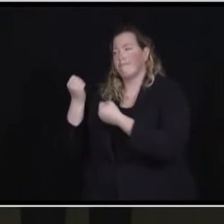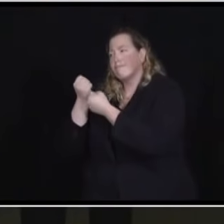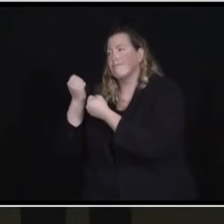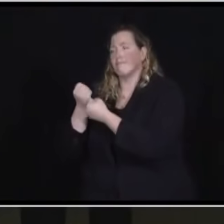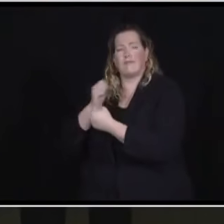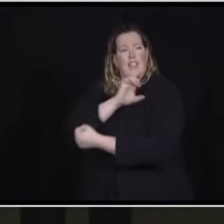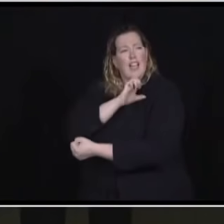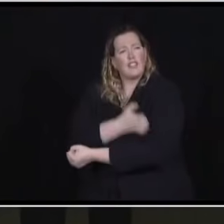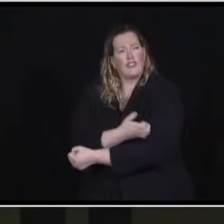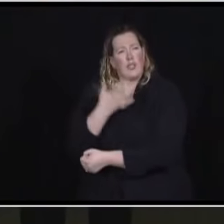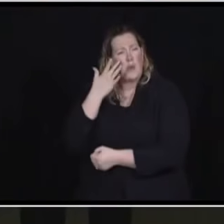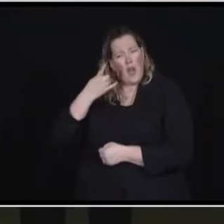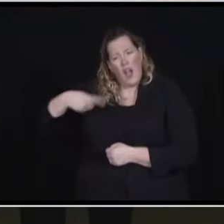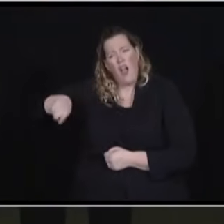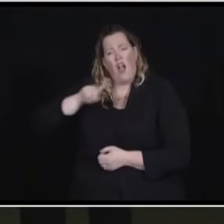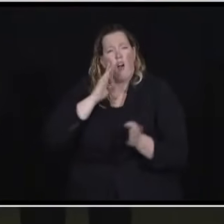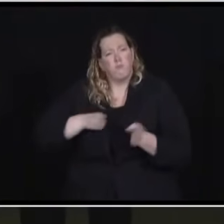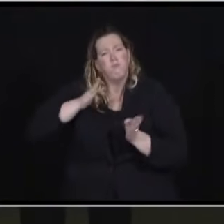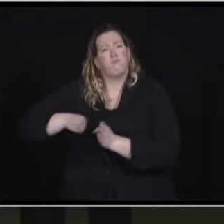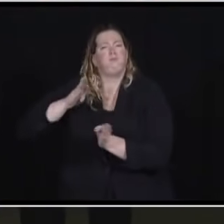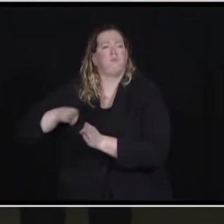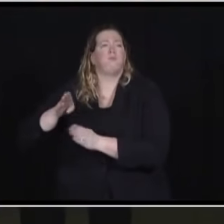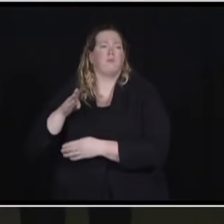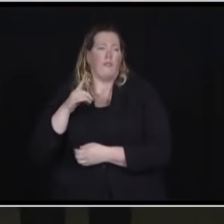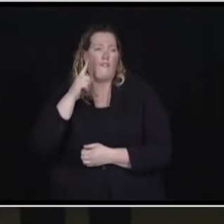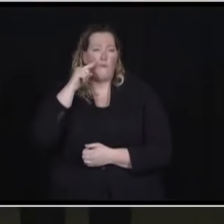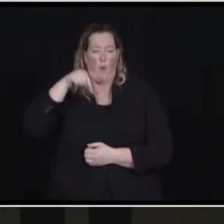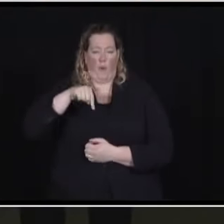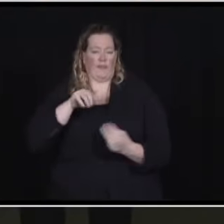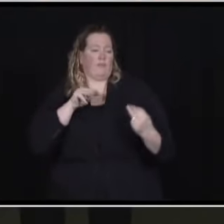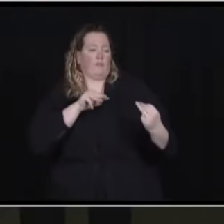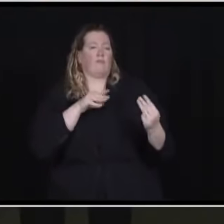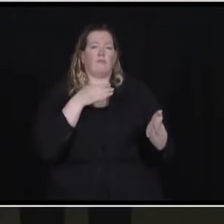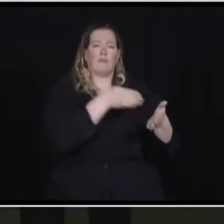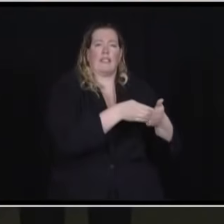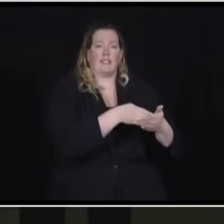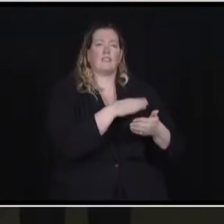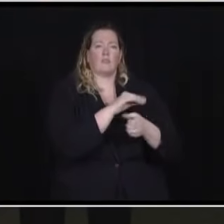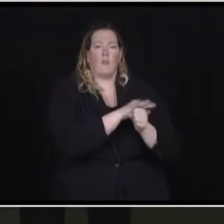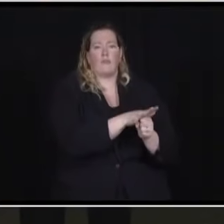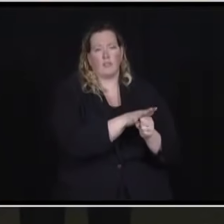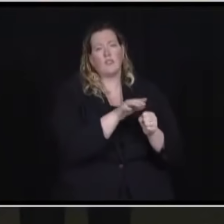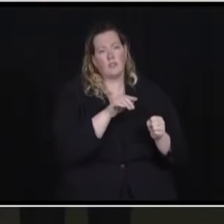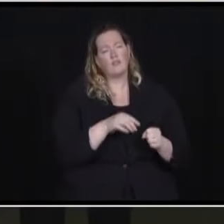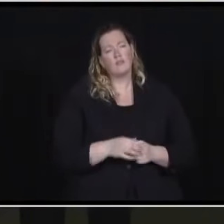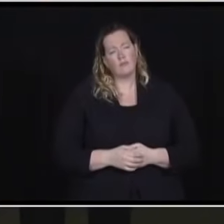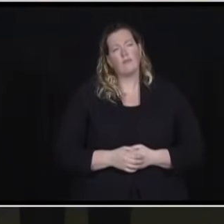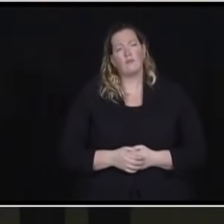professional they are and how they want to make this vaccination rollout the war against COVID-19, how much they want to make that a